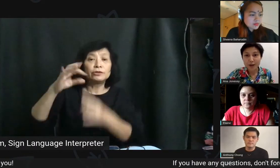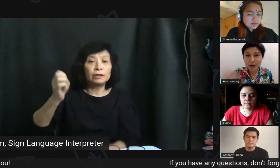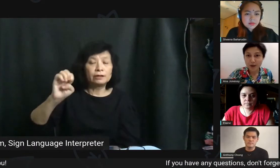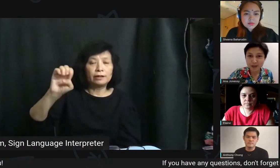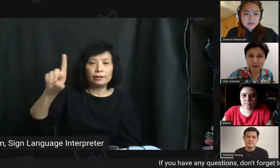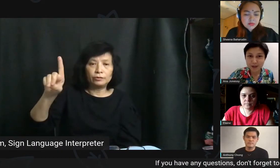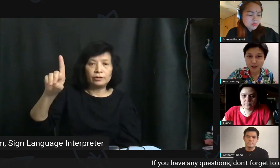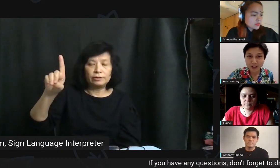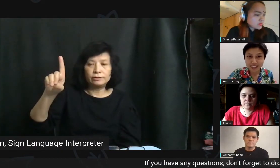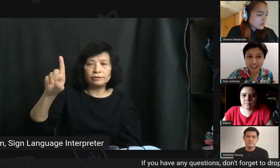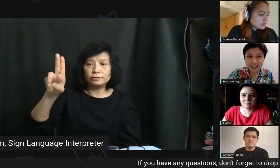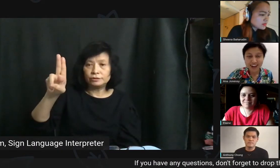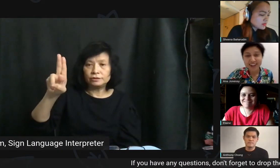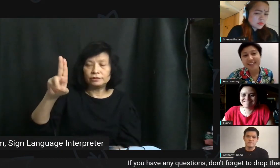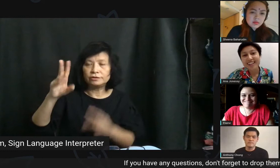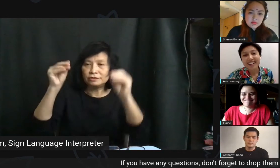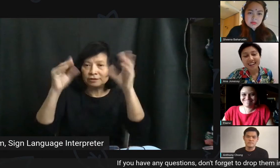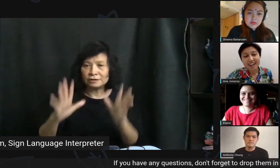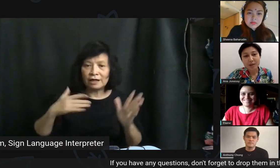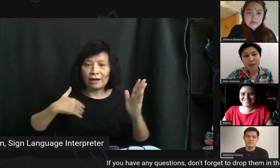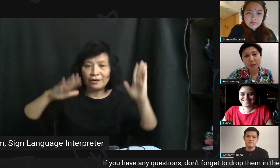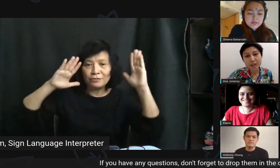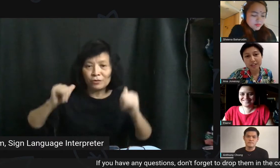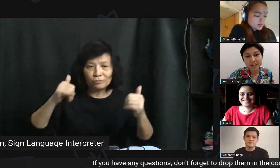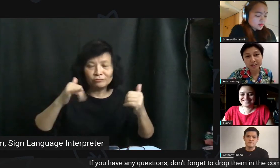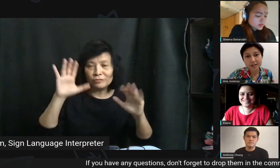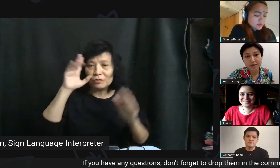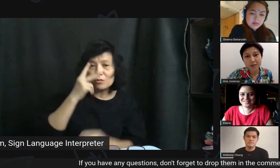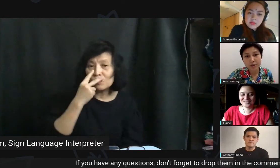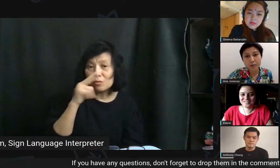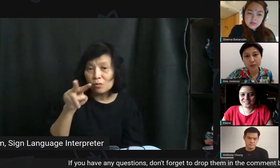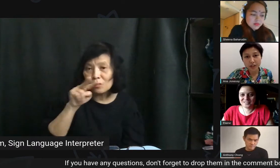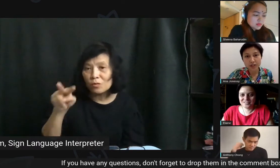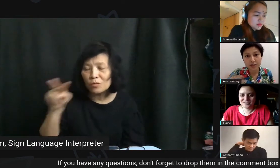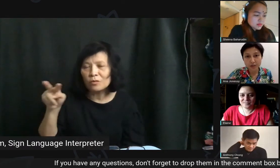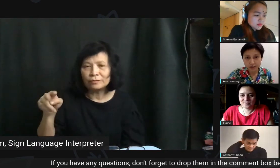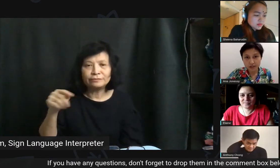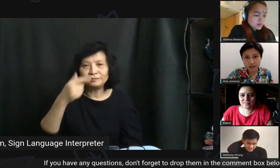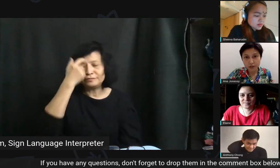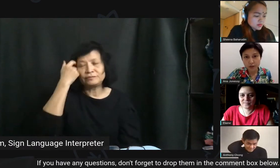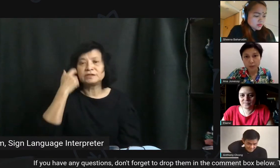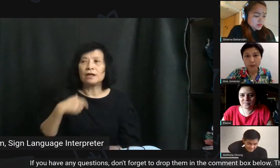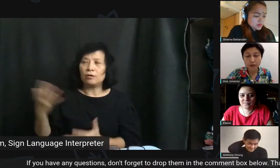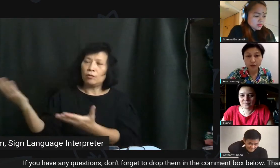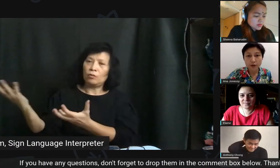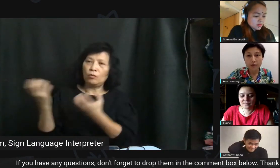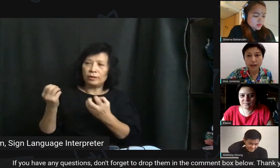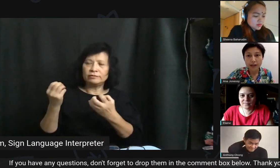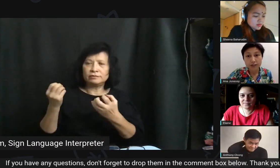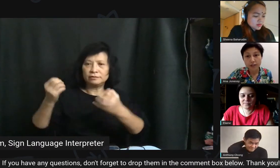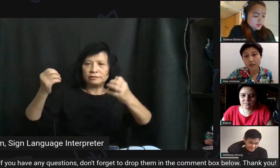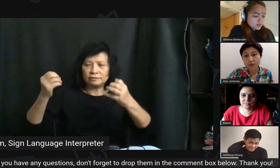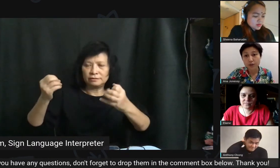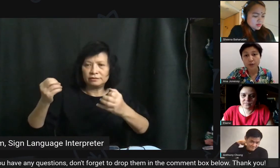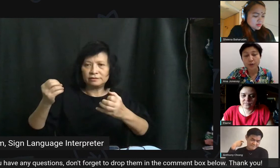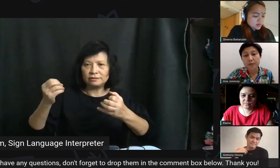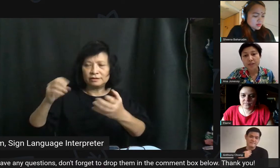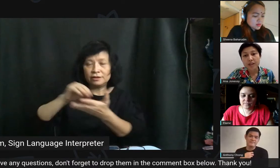who I hope is also watching right now who wanted to bring her students to perform outside of school.